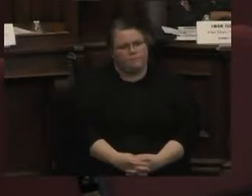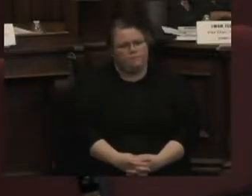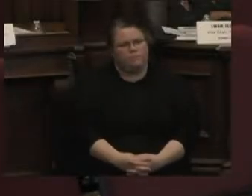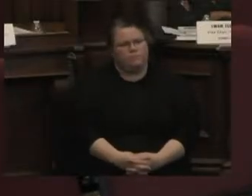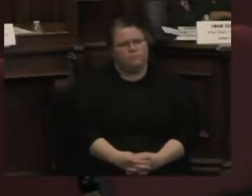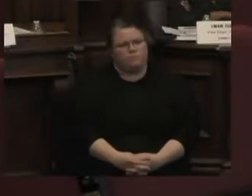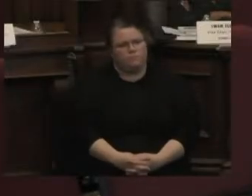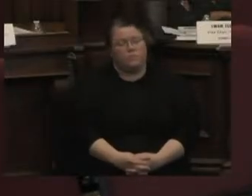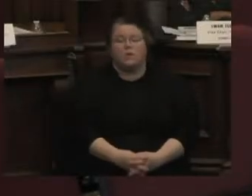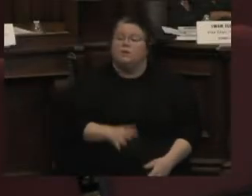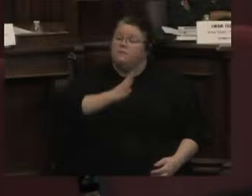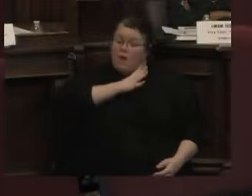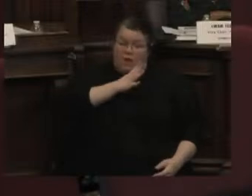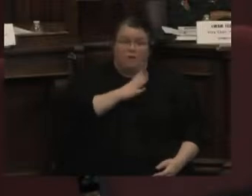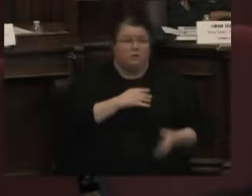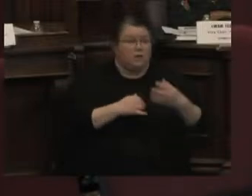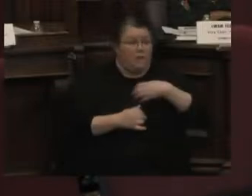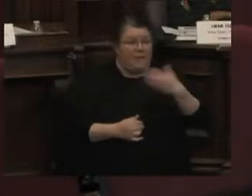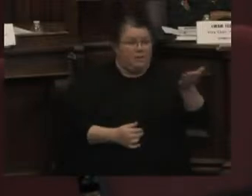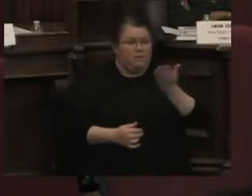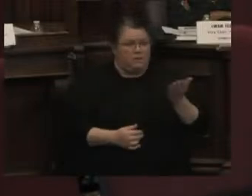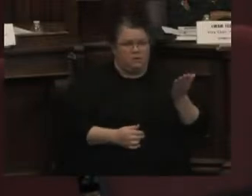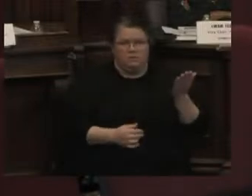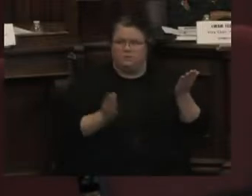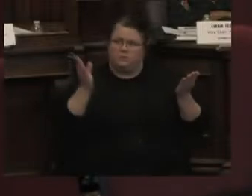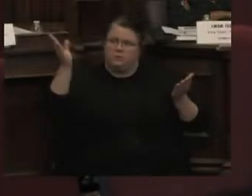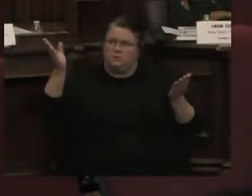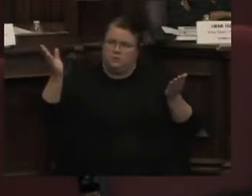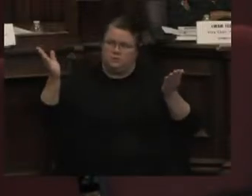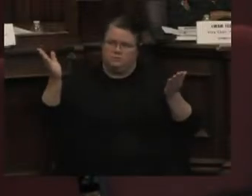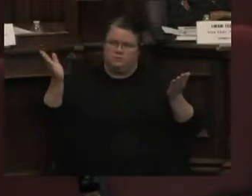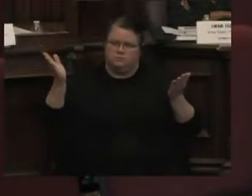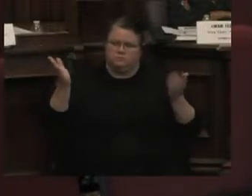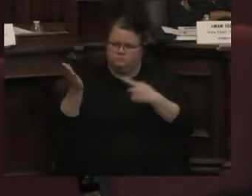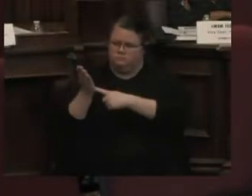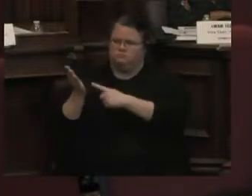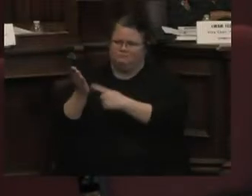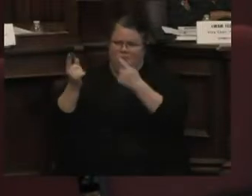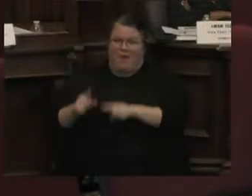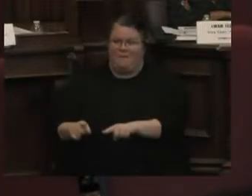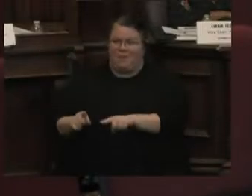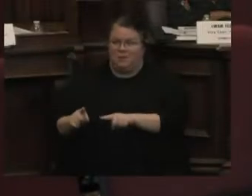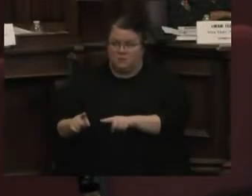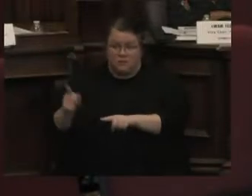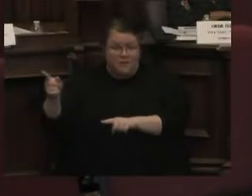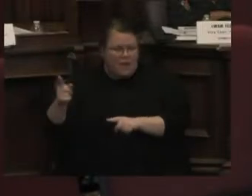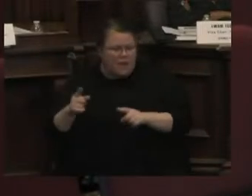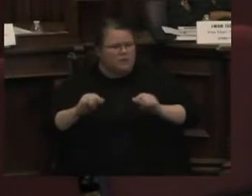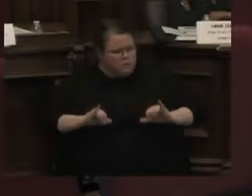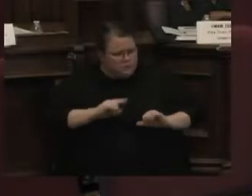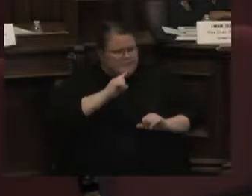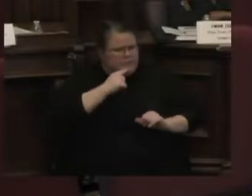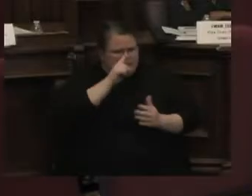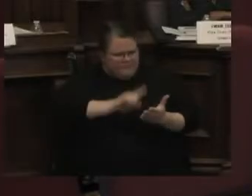with regard to finding out what exactly happens to the complaints that we transmit